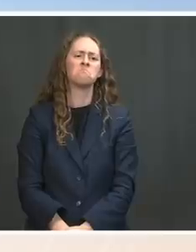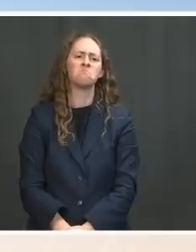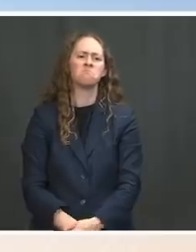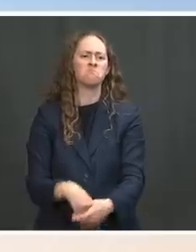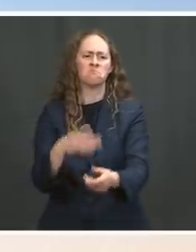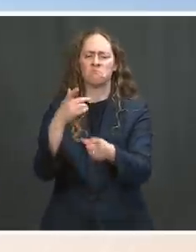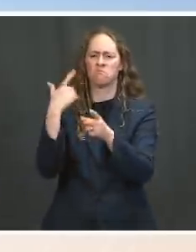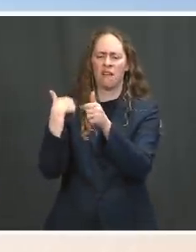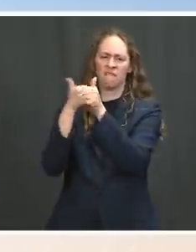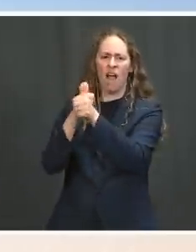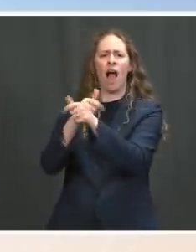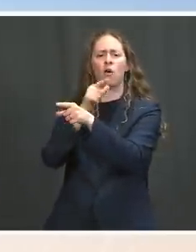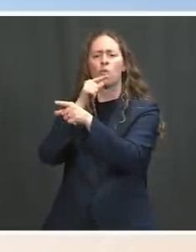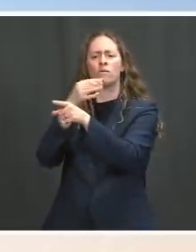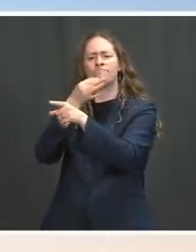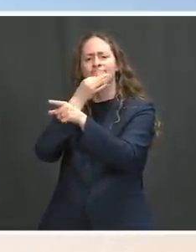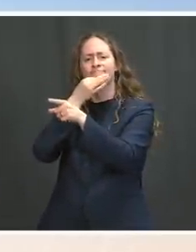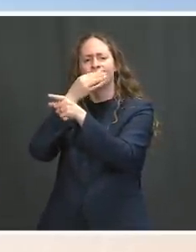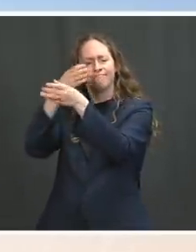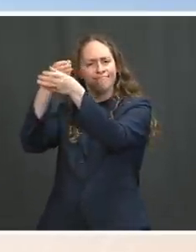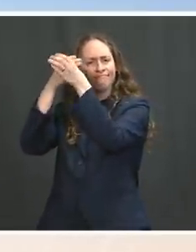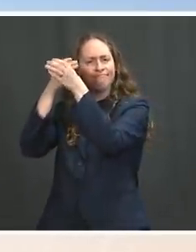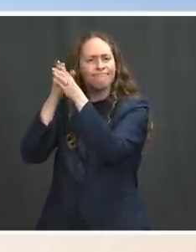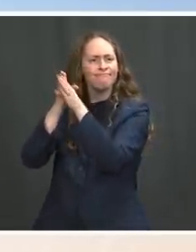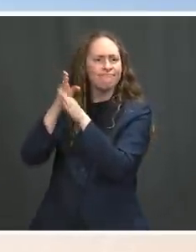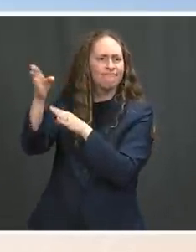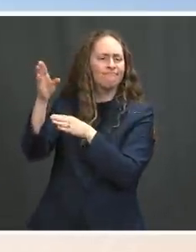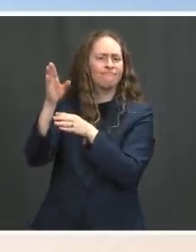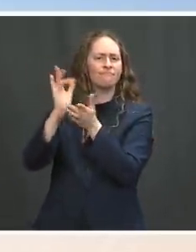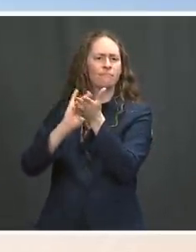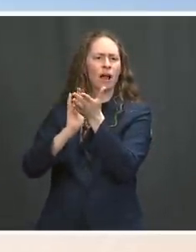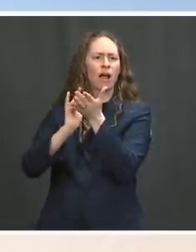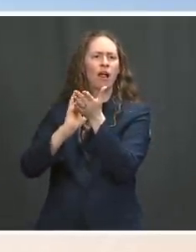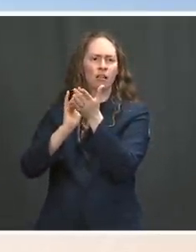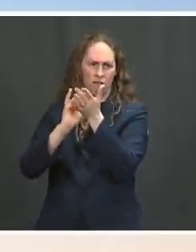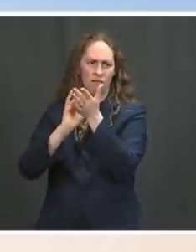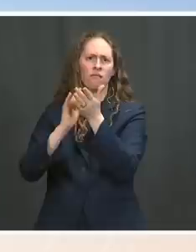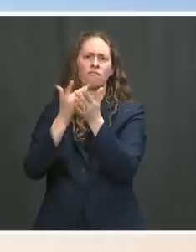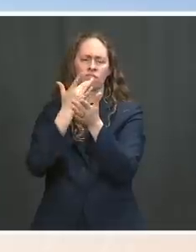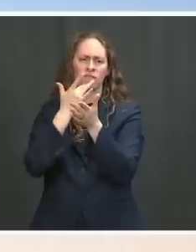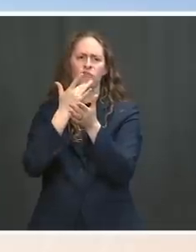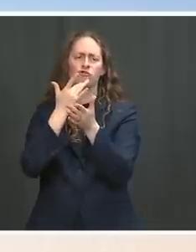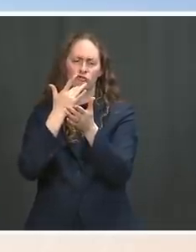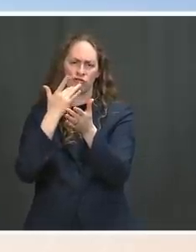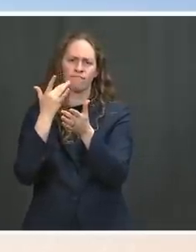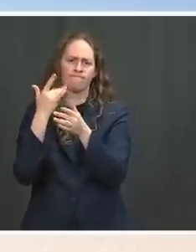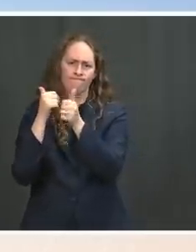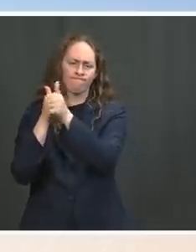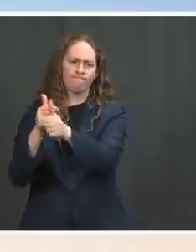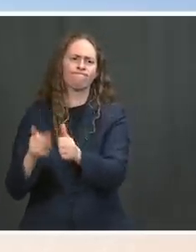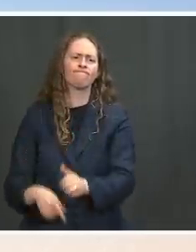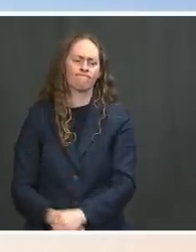many of whom are working at the CDC. And we look forward to, as more people are vaccinated, them continuing to update their guidelines for the public.